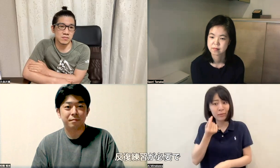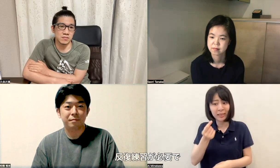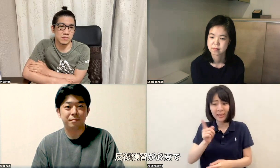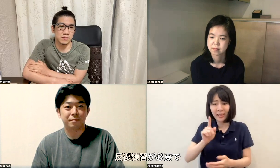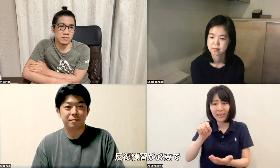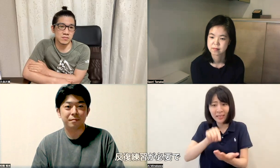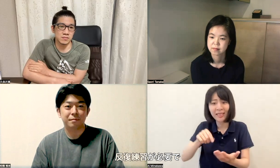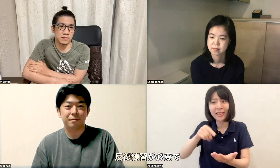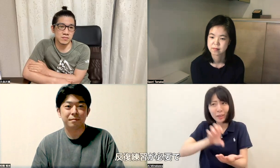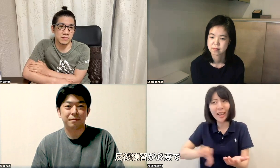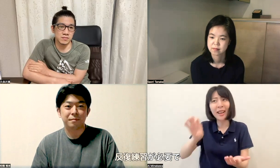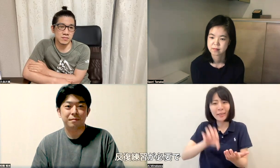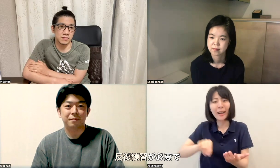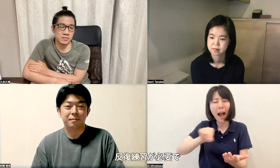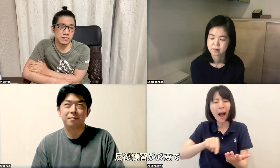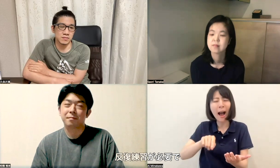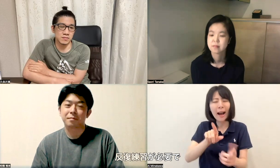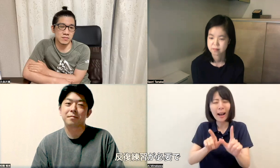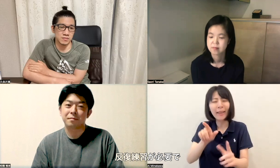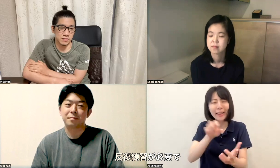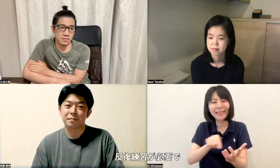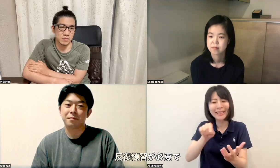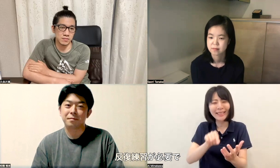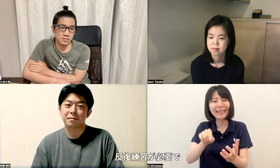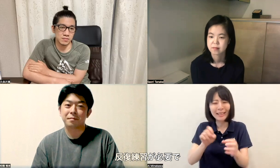We need to practice repeatedly.